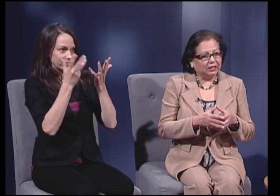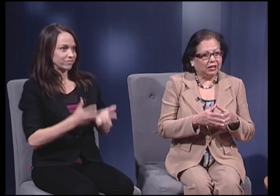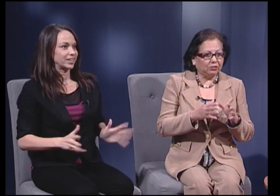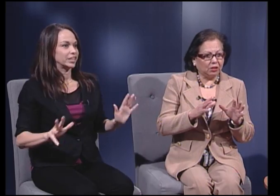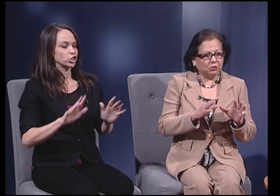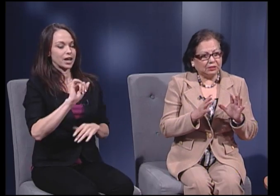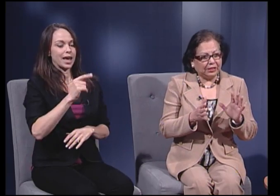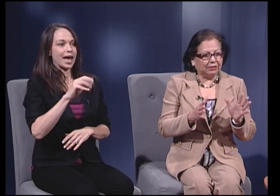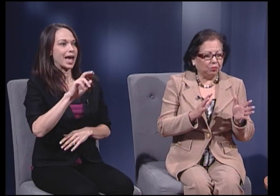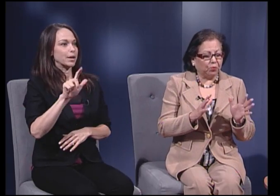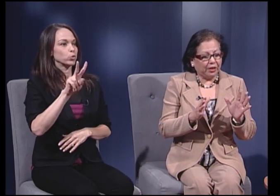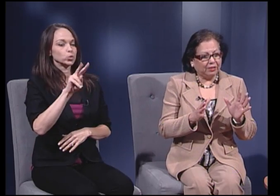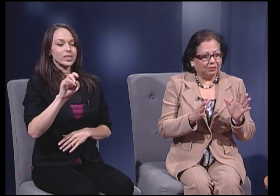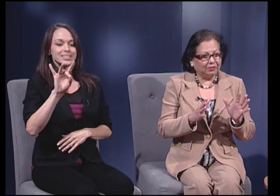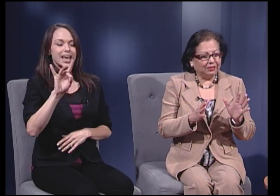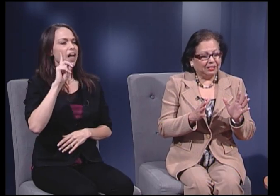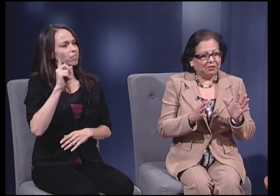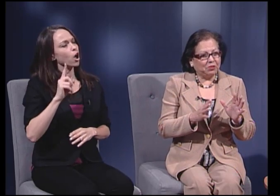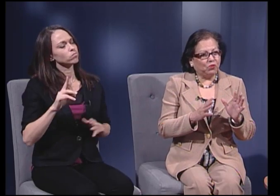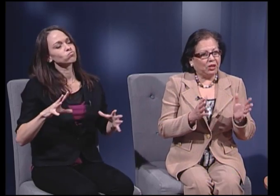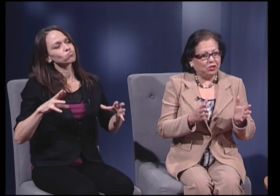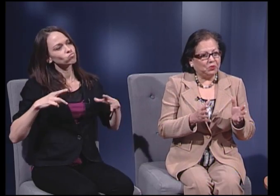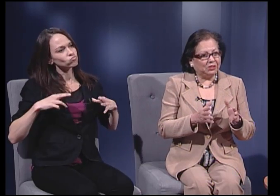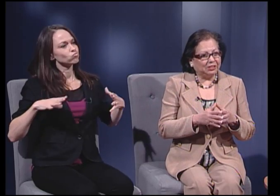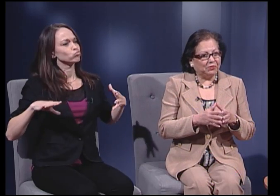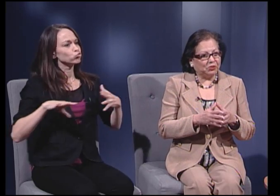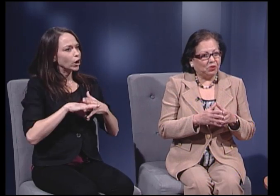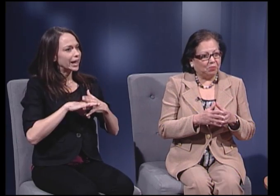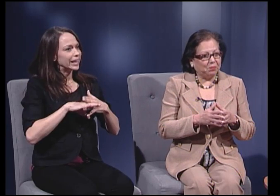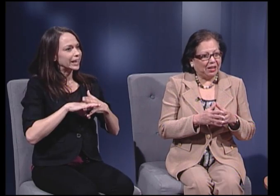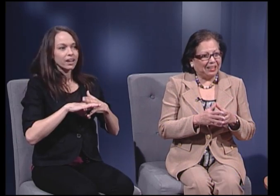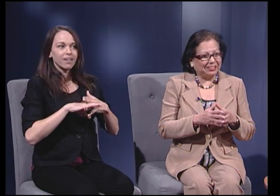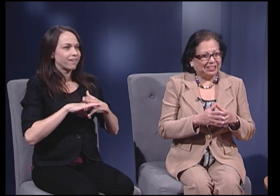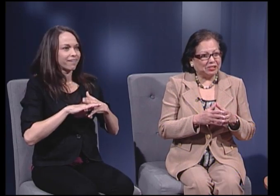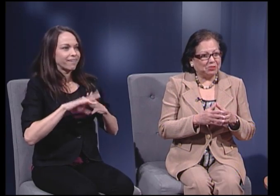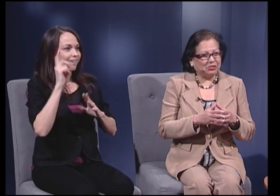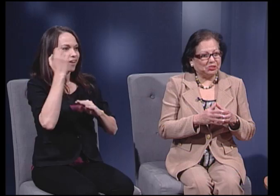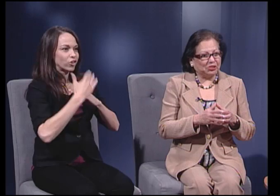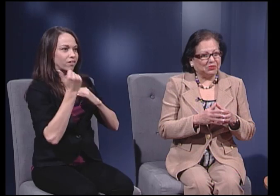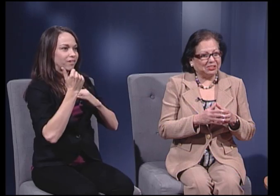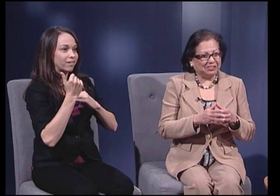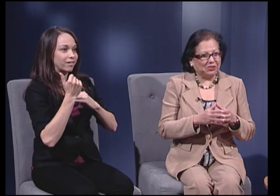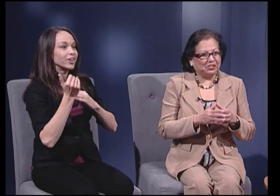I thought I was going to take a little break, and before I knew it, the Governor called me back and asked me to serve as a Secretary